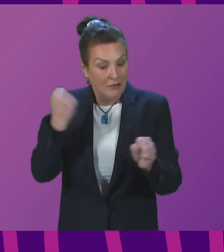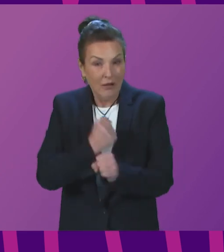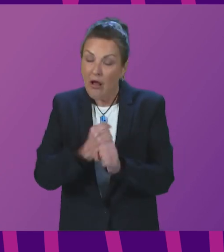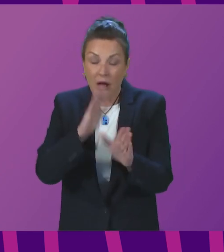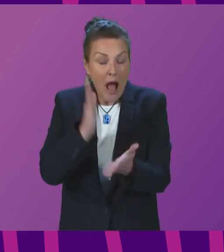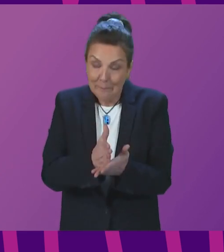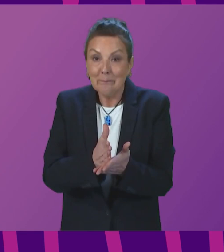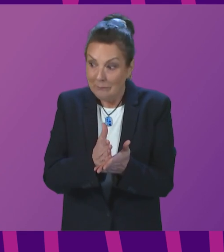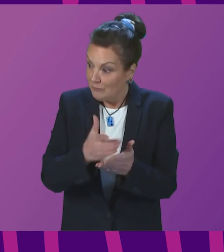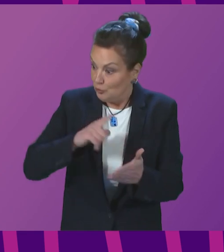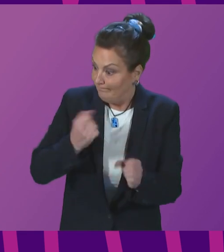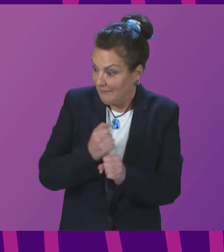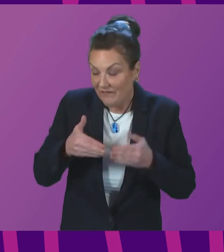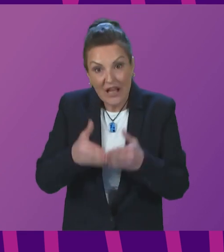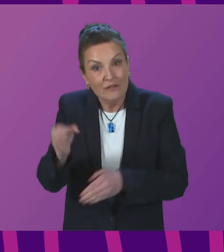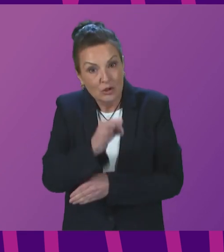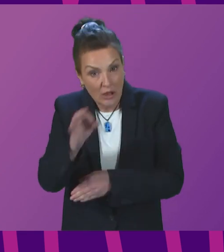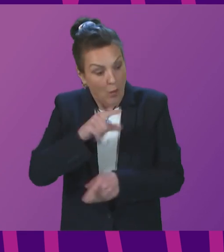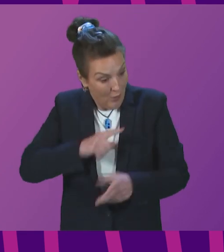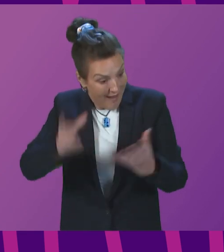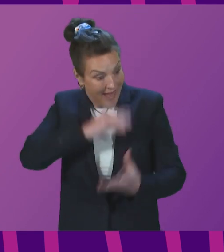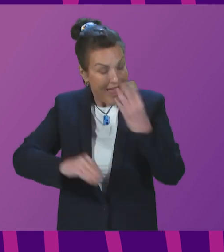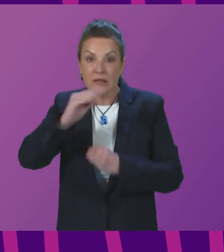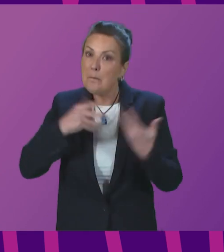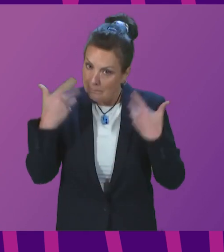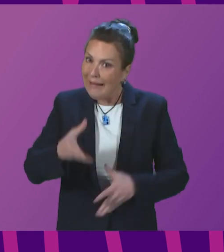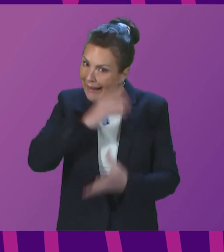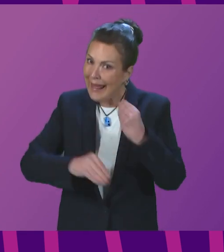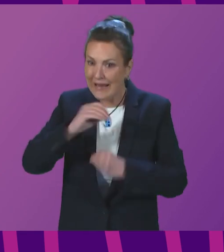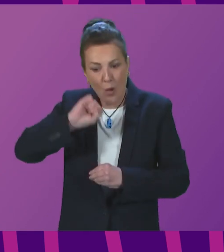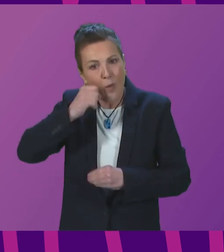ferries. Lessons have been, are being, and will be learned.